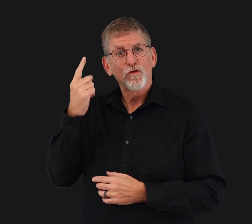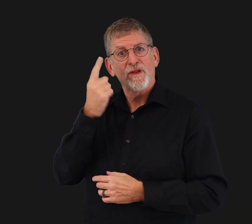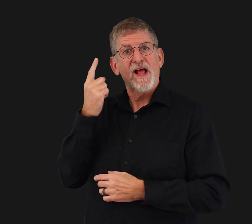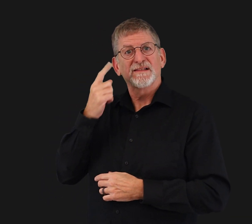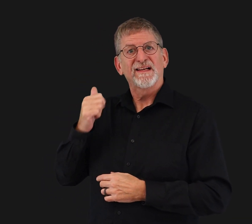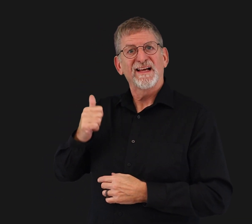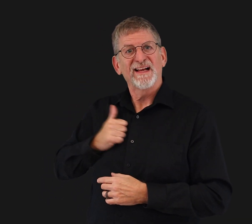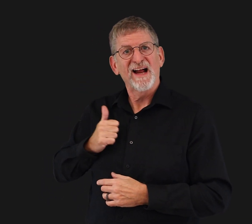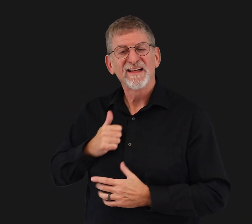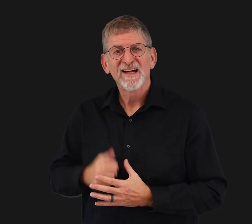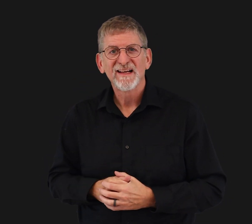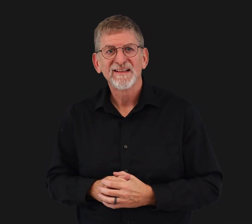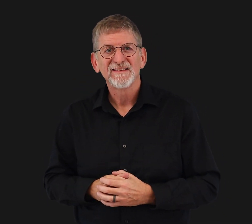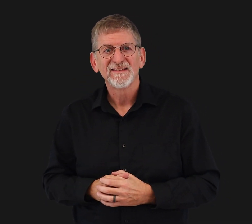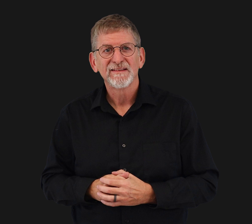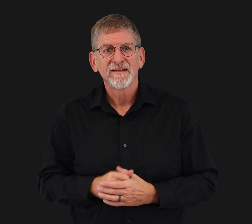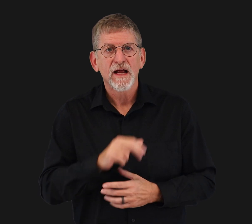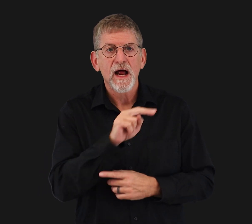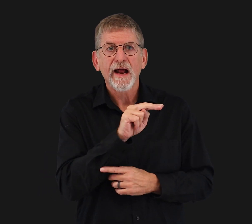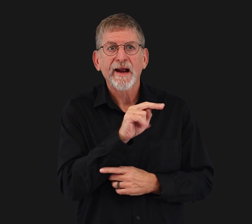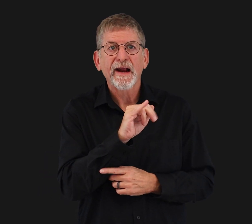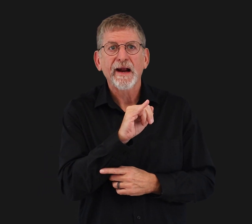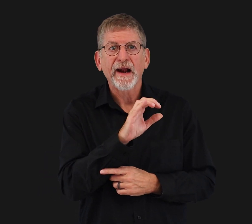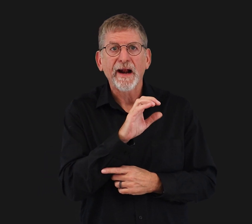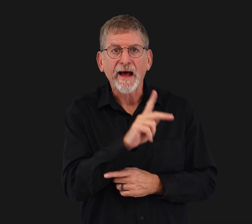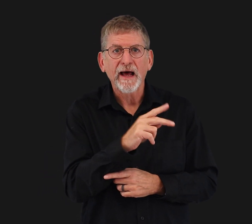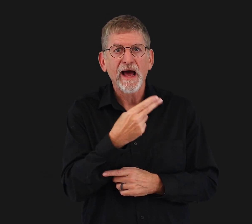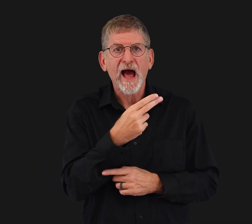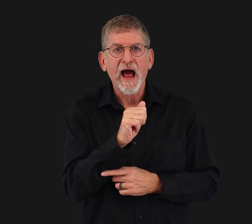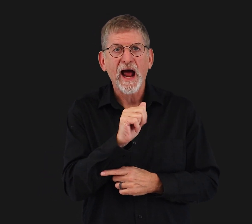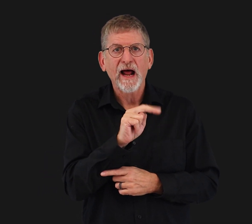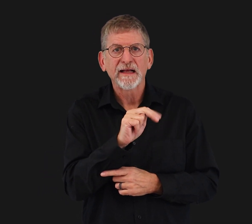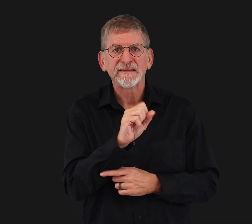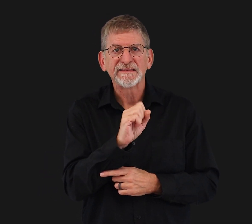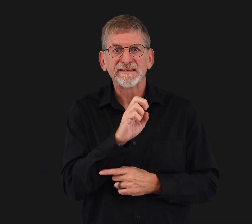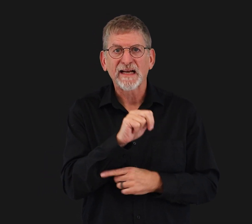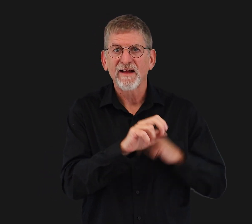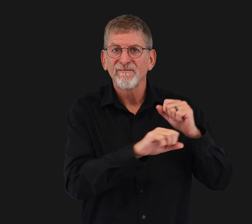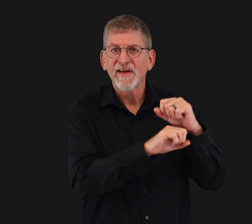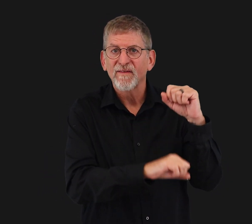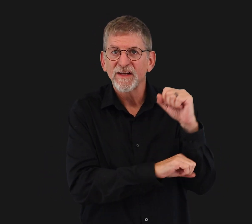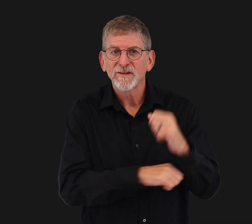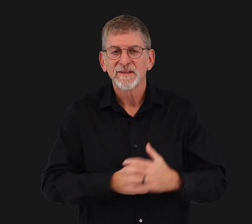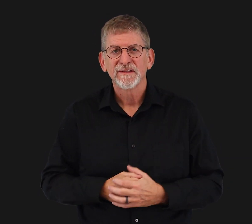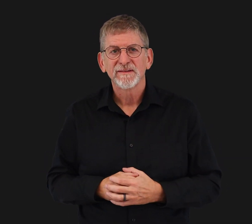• Realize Canada • Rick Hansen Foundation